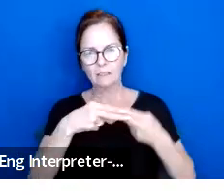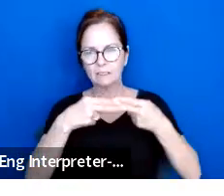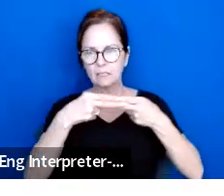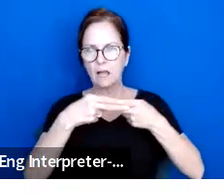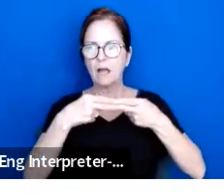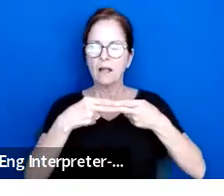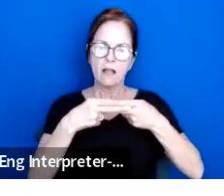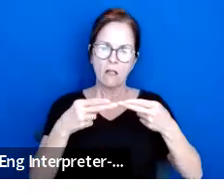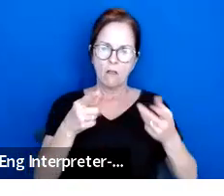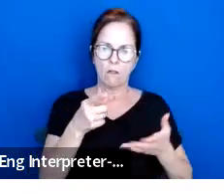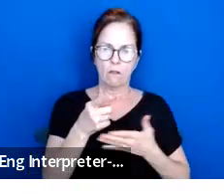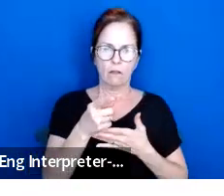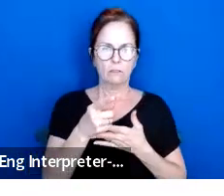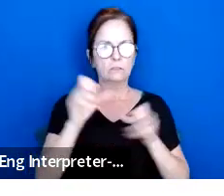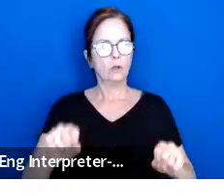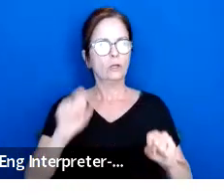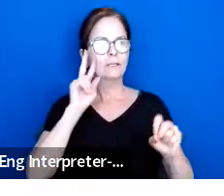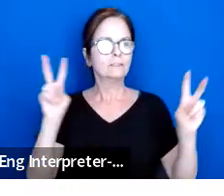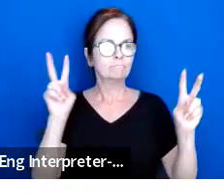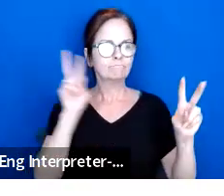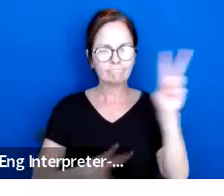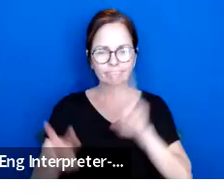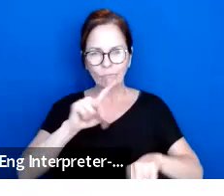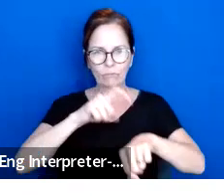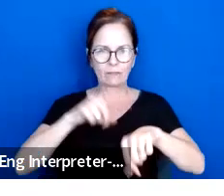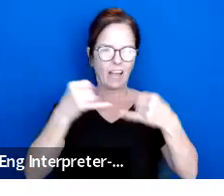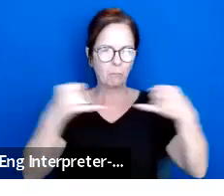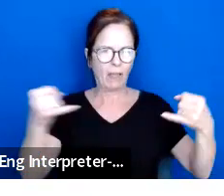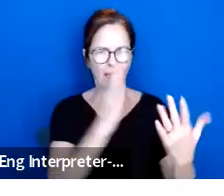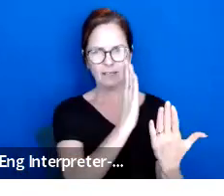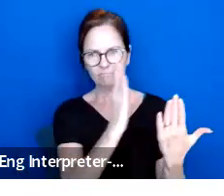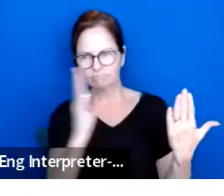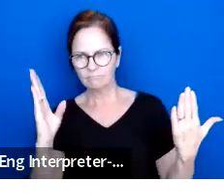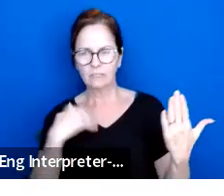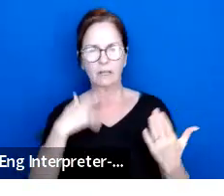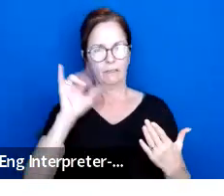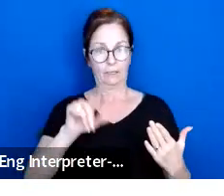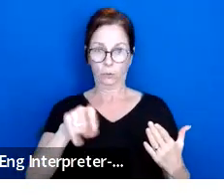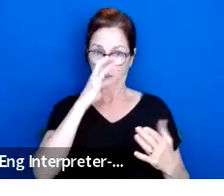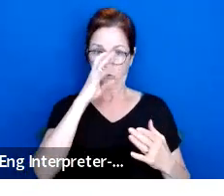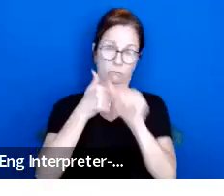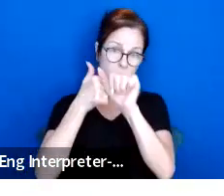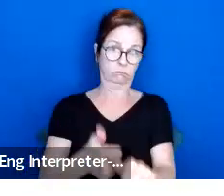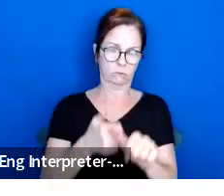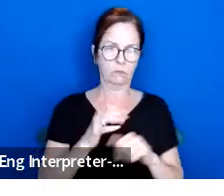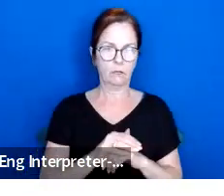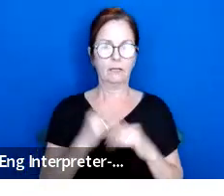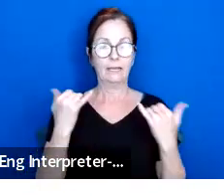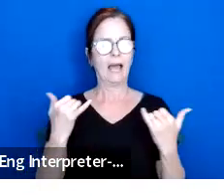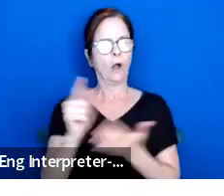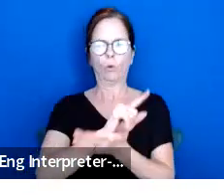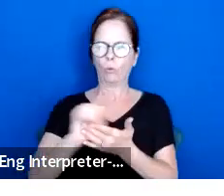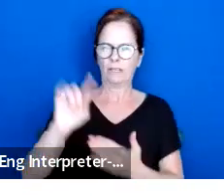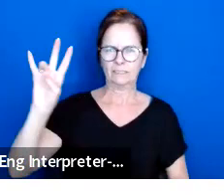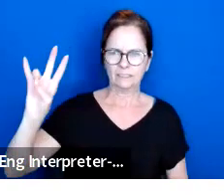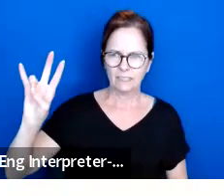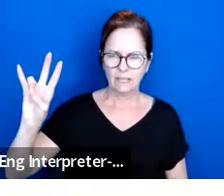We're in week 7 I believe so your faculty should have turned in their peer review and equity.